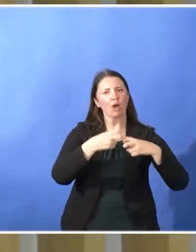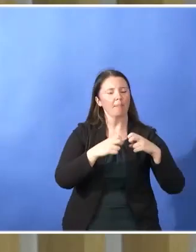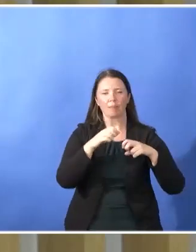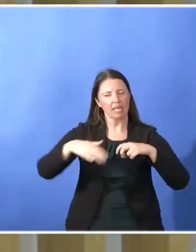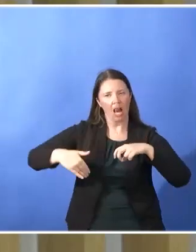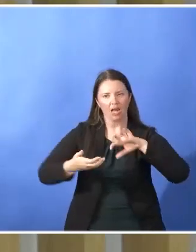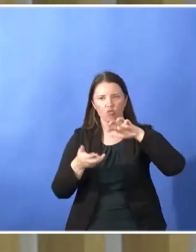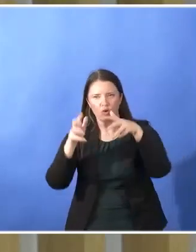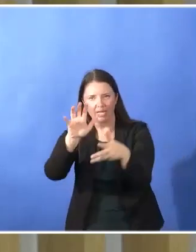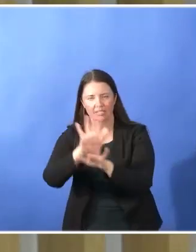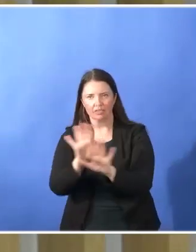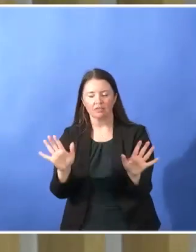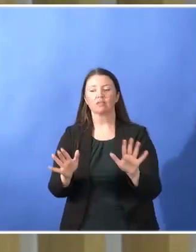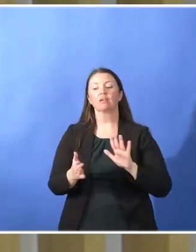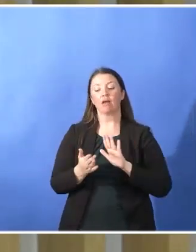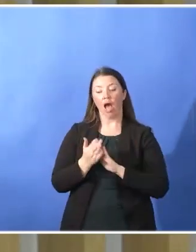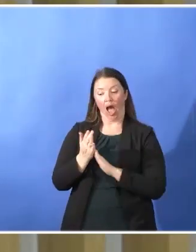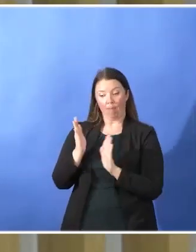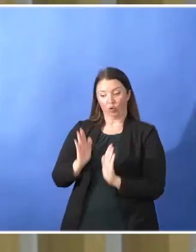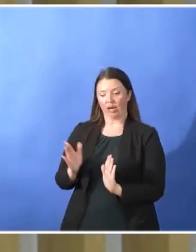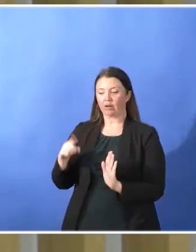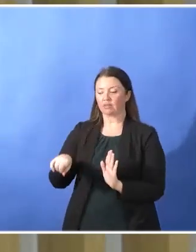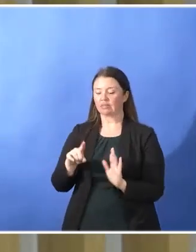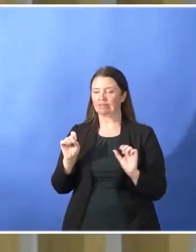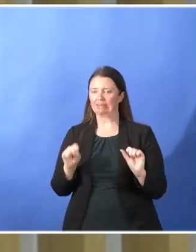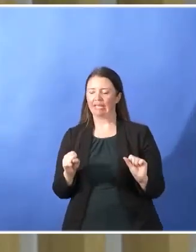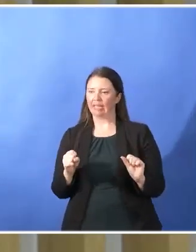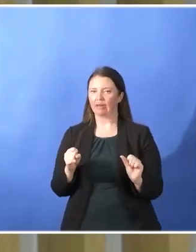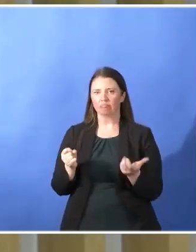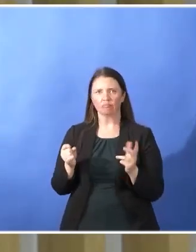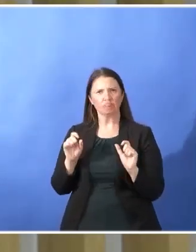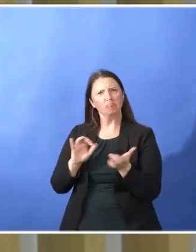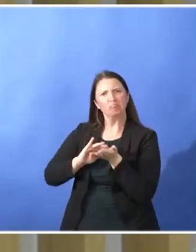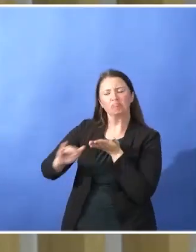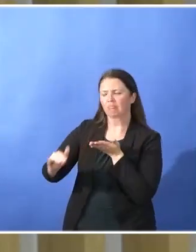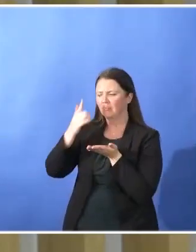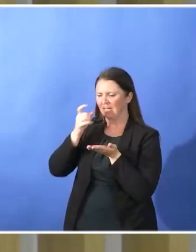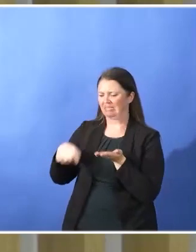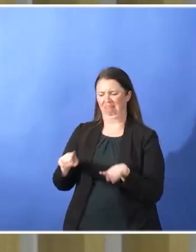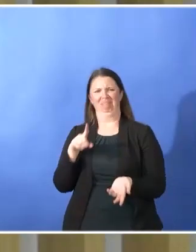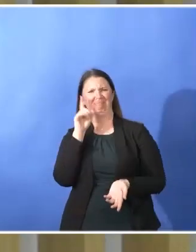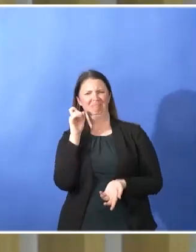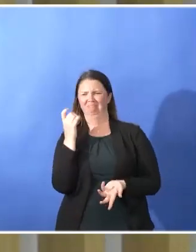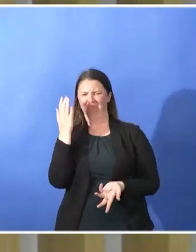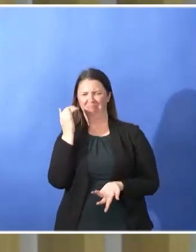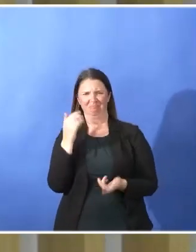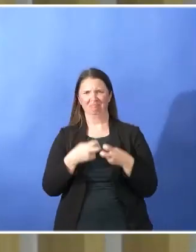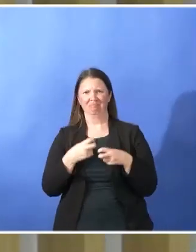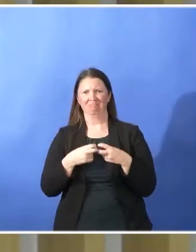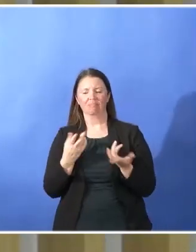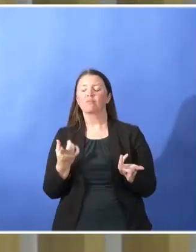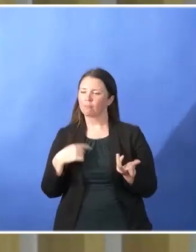THE FIRE IS. WE MAY COME TO DISCOVER ACTIVE DEBRIS REMOVAL TECHNOLOGIES PROVE MORE THAN ADEQUATE OR